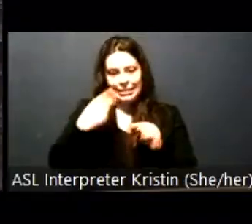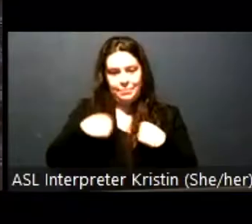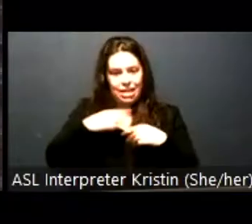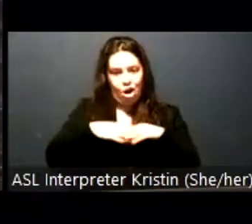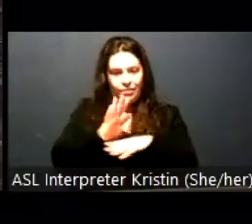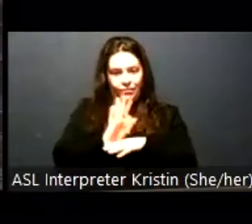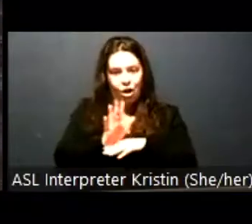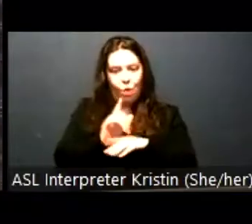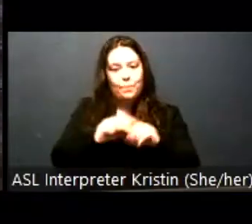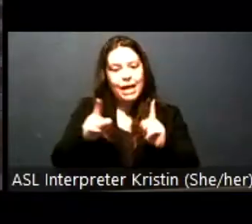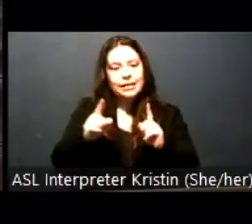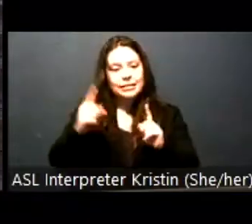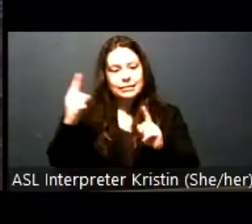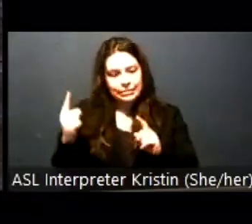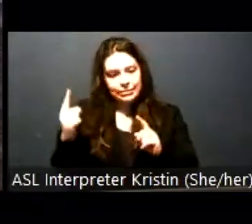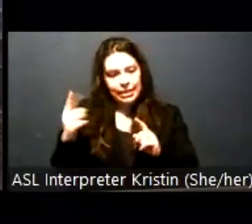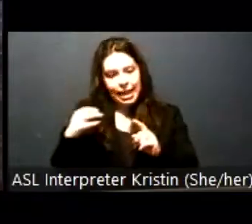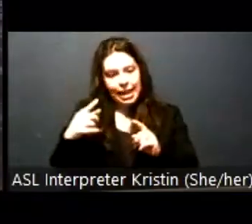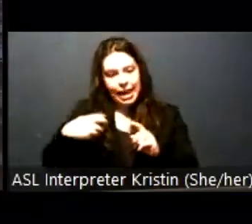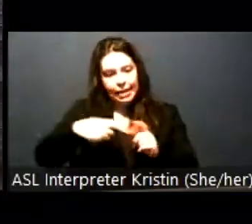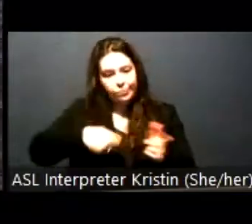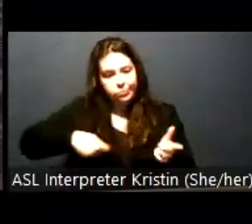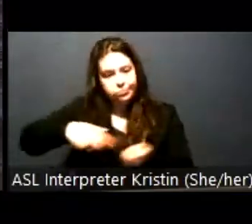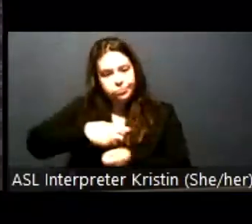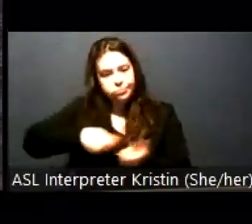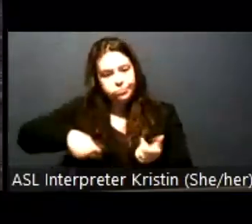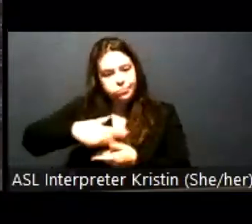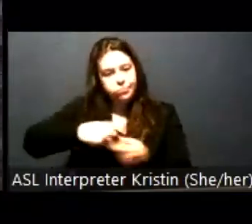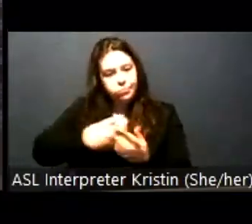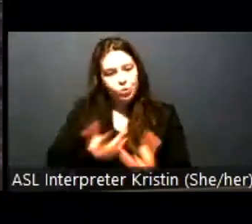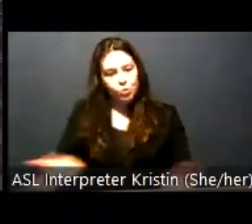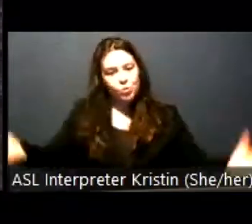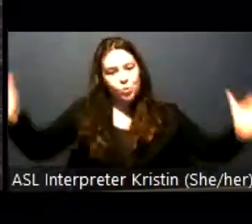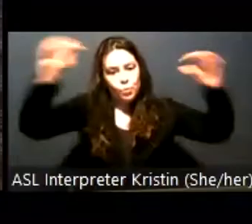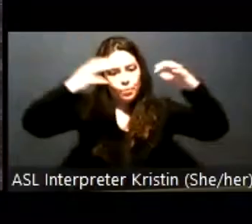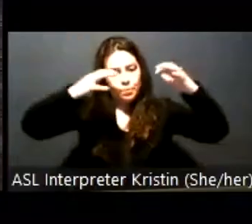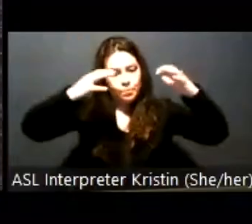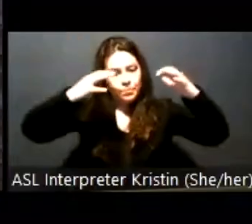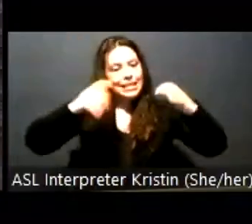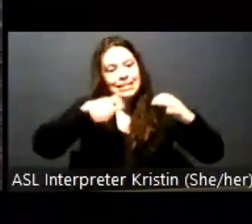It keeps just sitting there incubating its eggs until I start to get up to retrieve the bird and